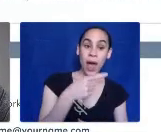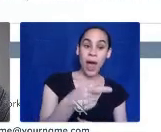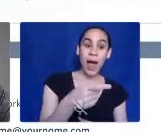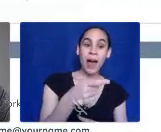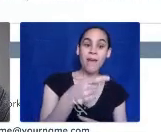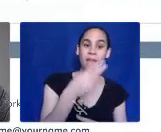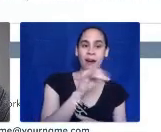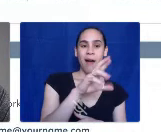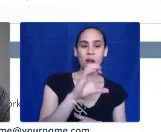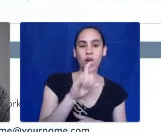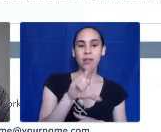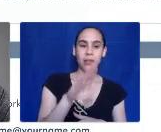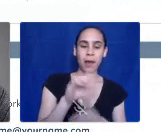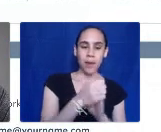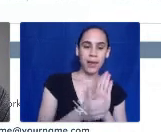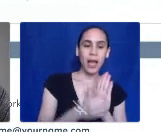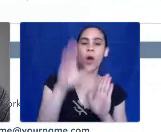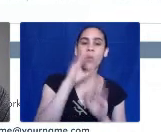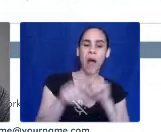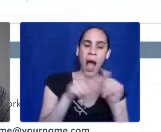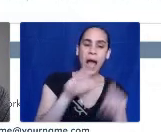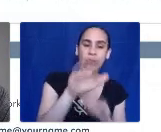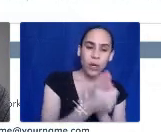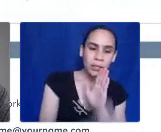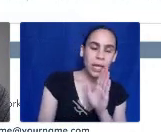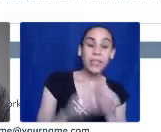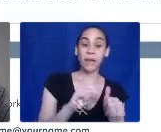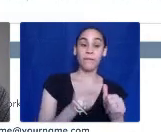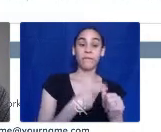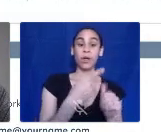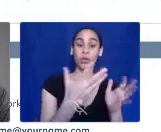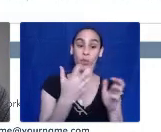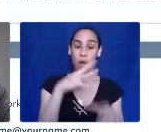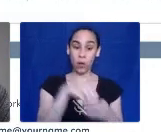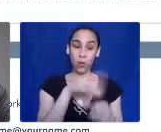bump in on your skills so the first thing you want to have on your resume is a subtitle so let's